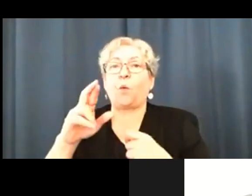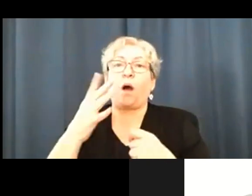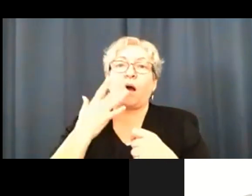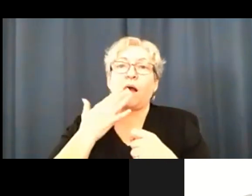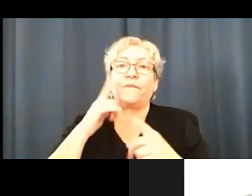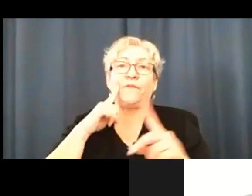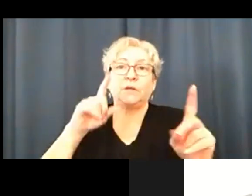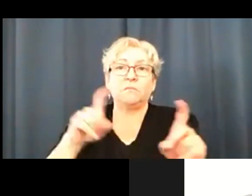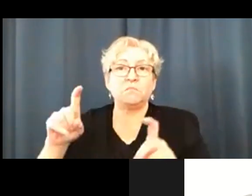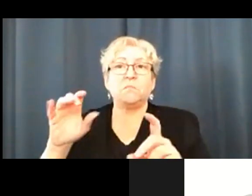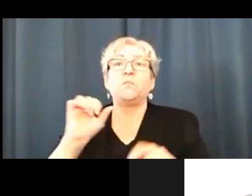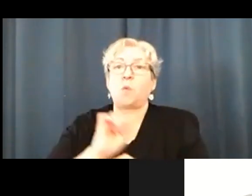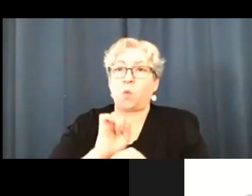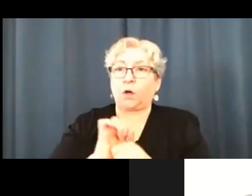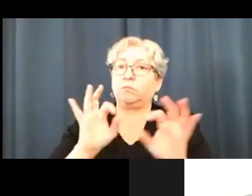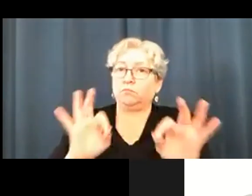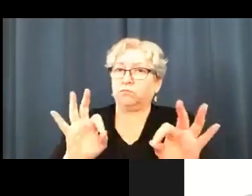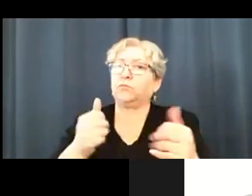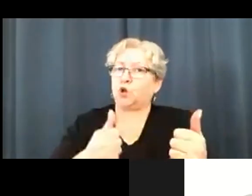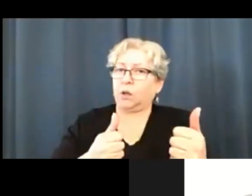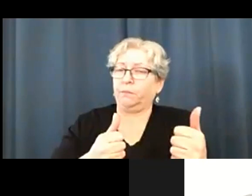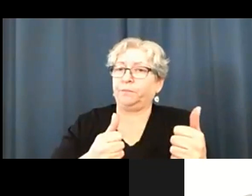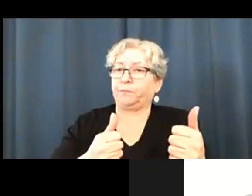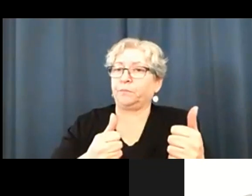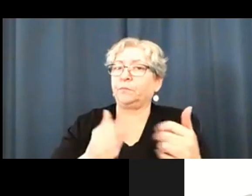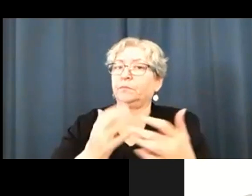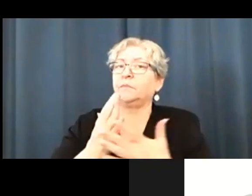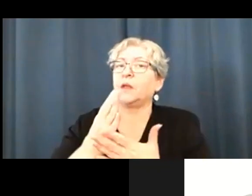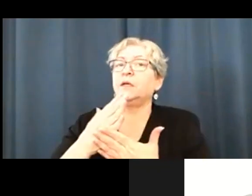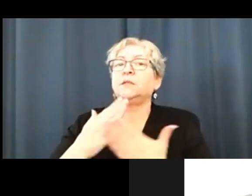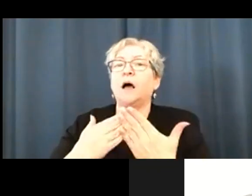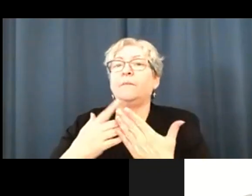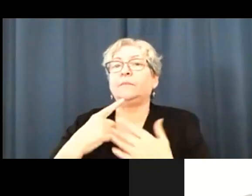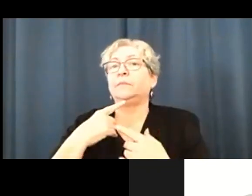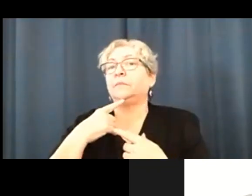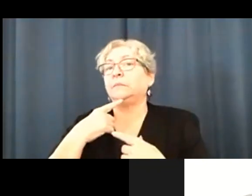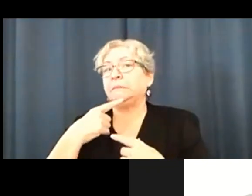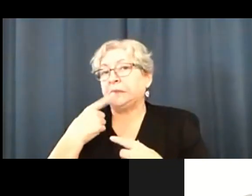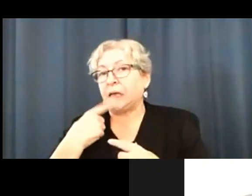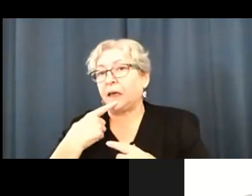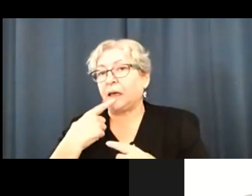and it's working in your site, that's fine. Some of them proport to actually remediate your site.